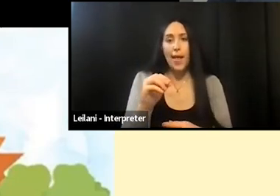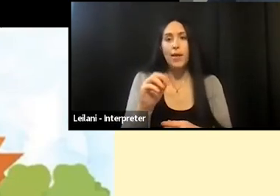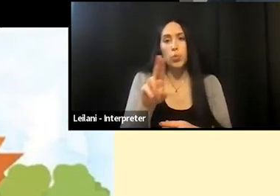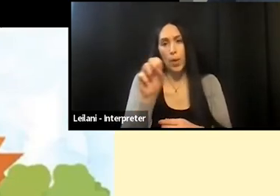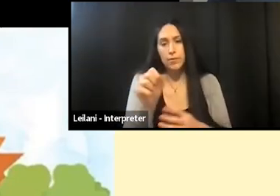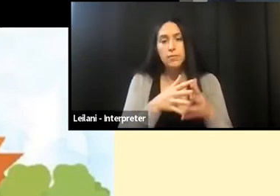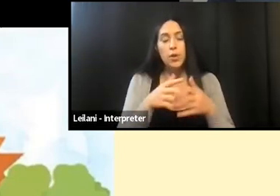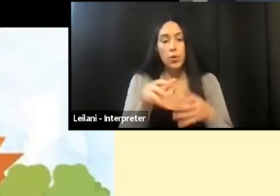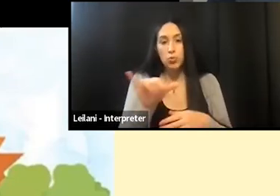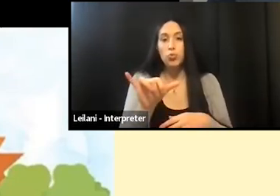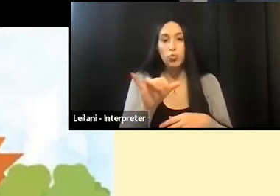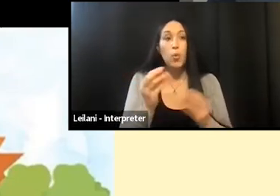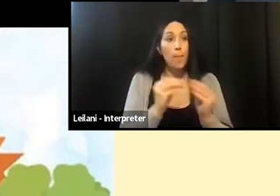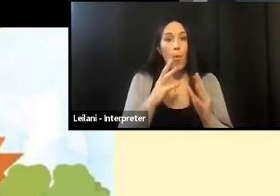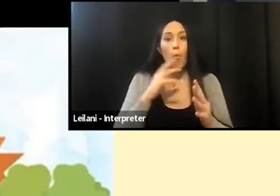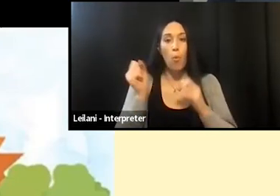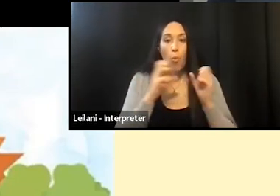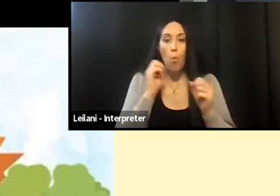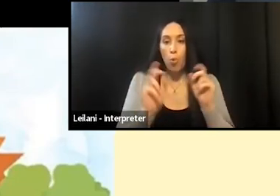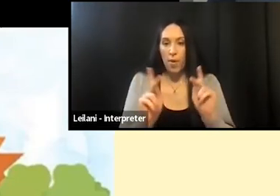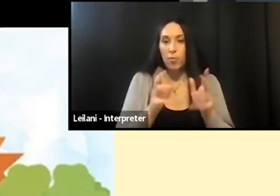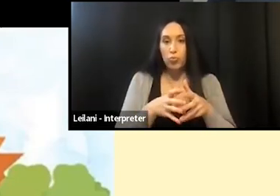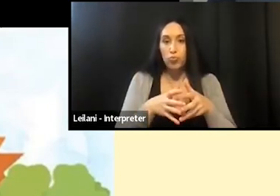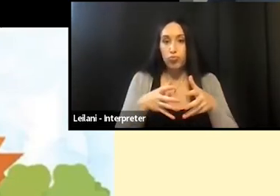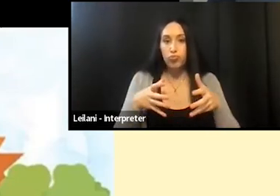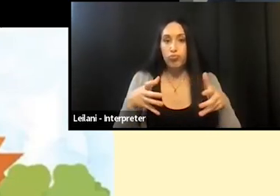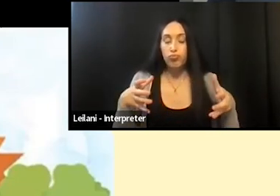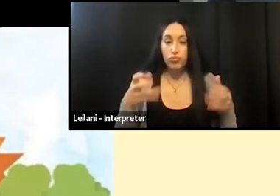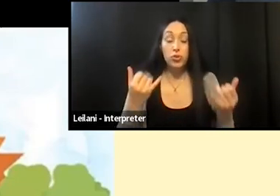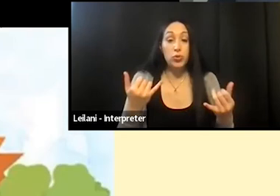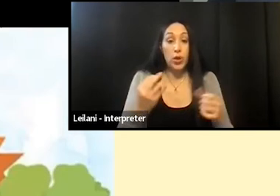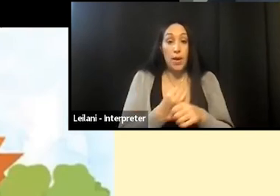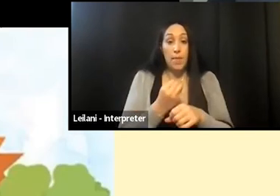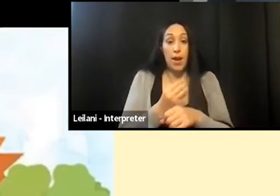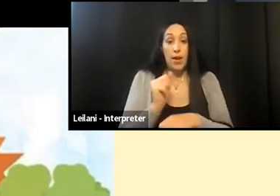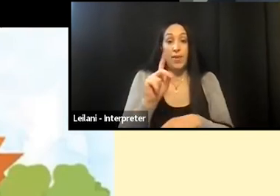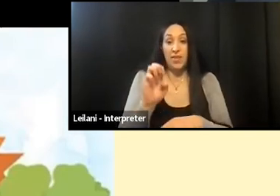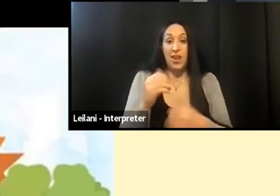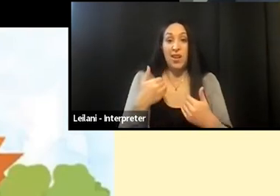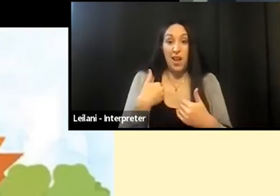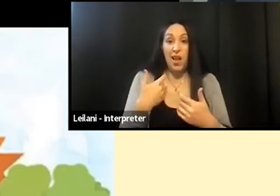Currently right now, Miami-Dade has the largest amount of individuals ages 60 and over in the state.